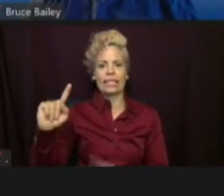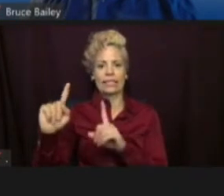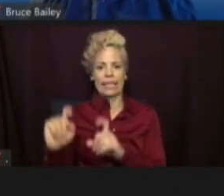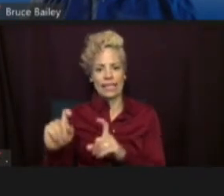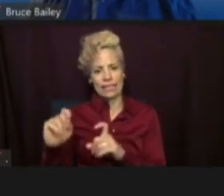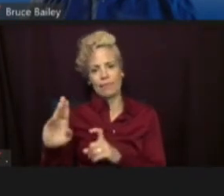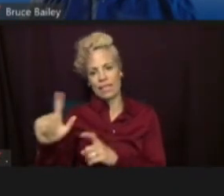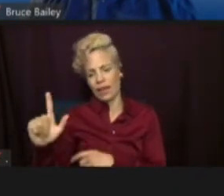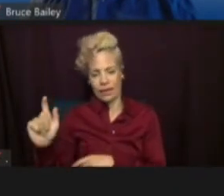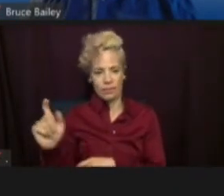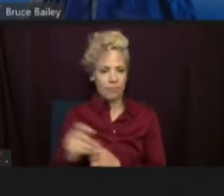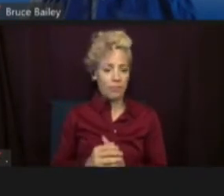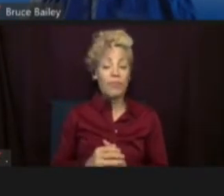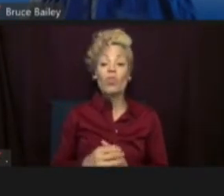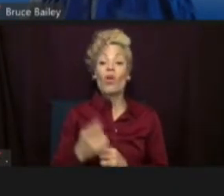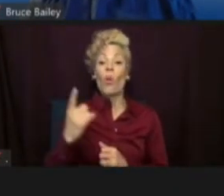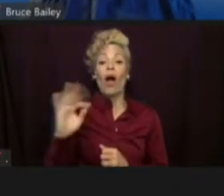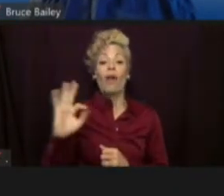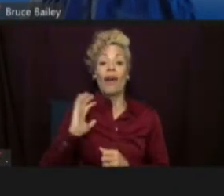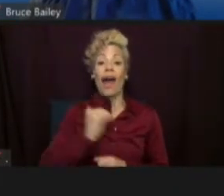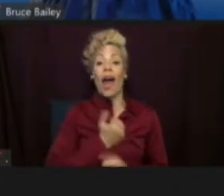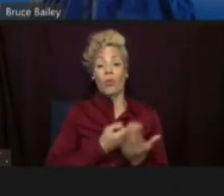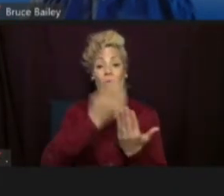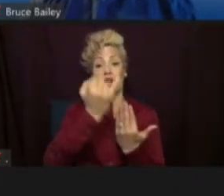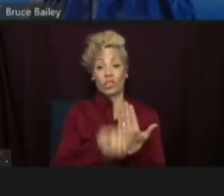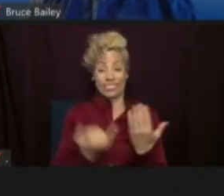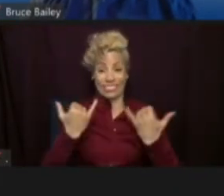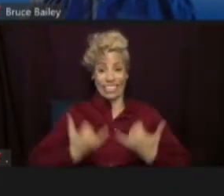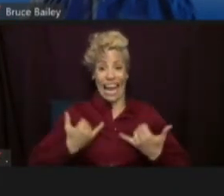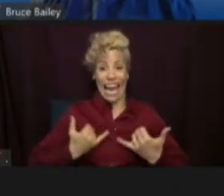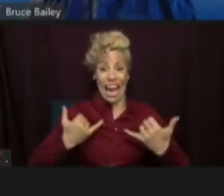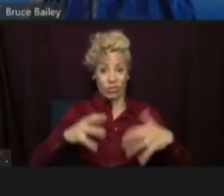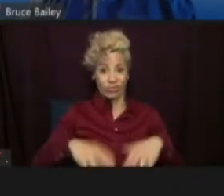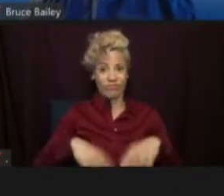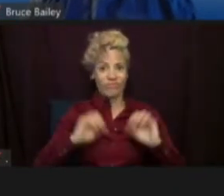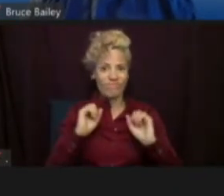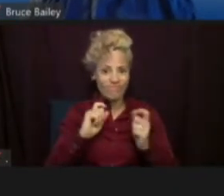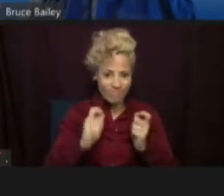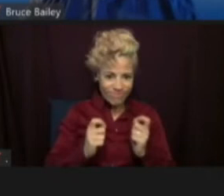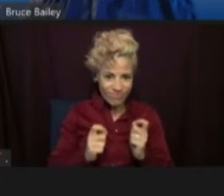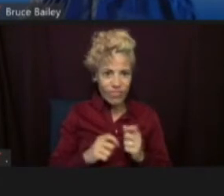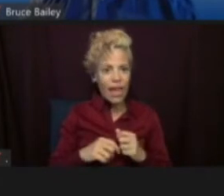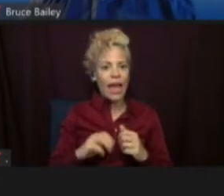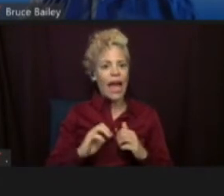One of our projects right now is to provide a way for existing web conformance testing methodologies,